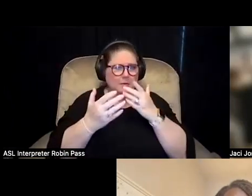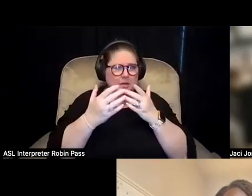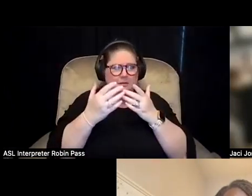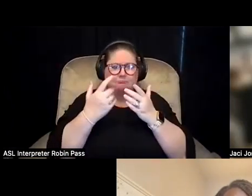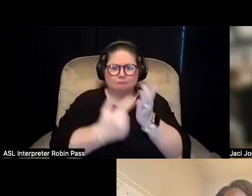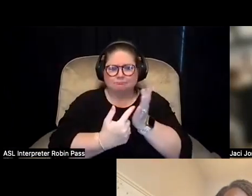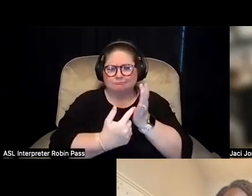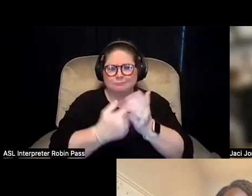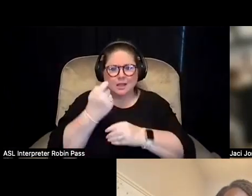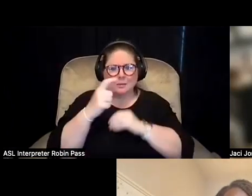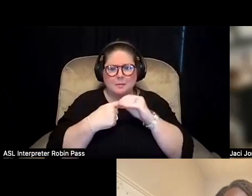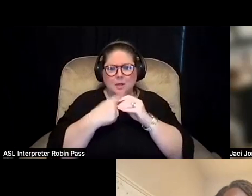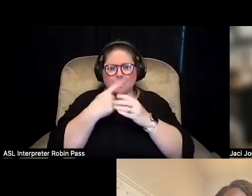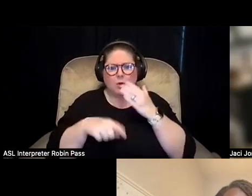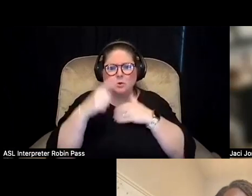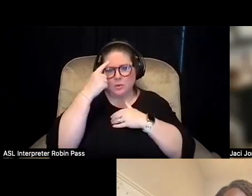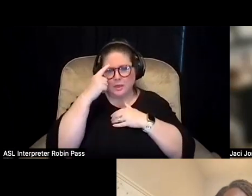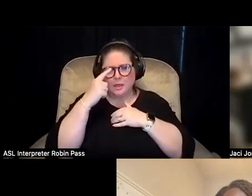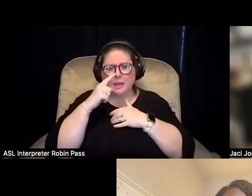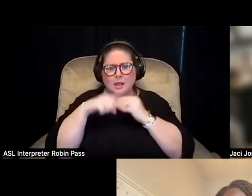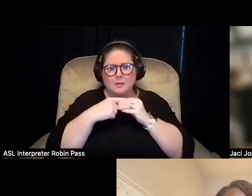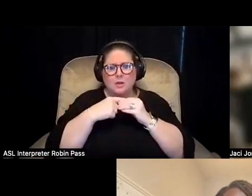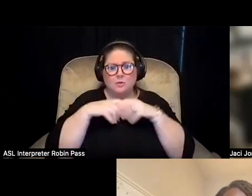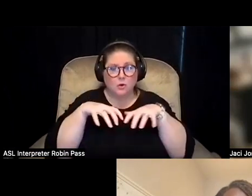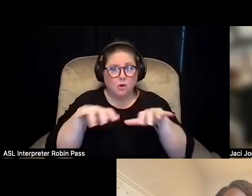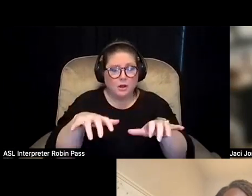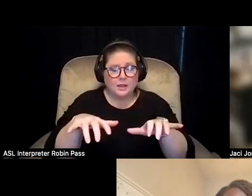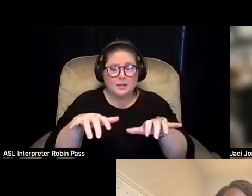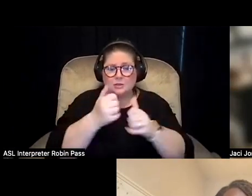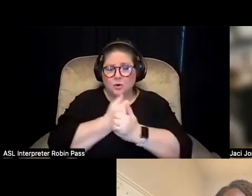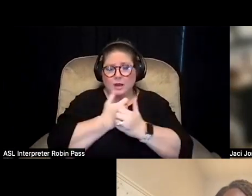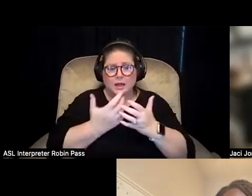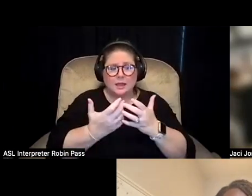what you were thinking in terms of your audience or anything that you wanted to share that you